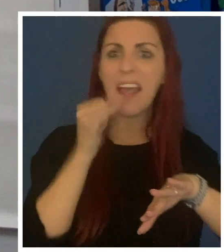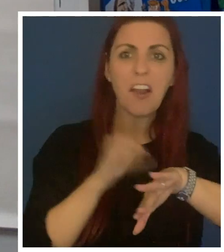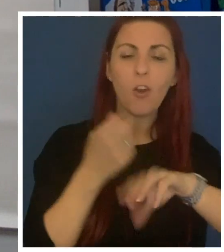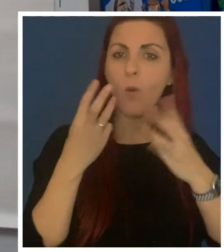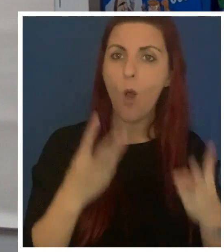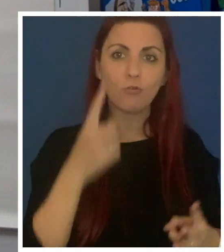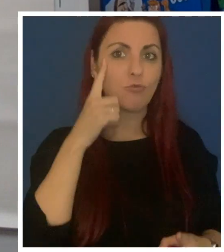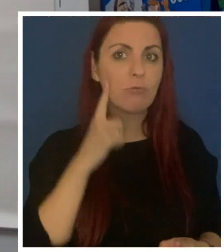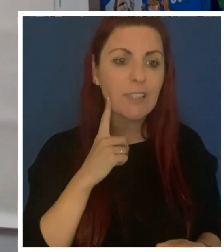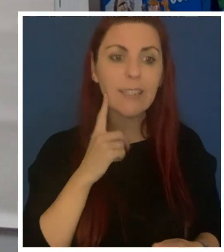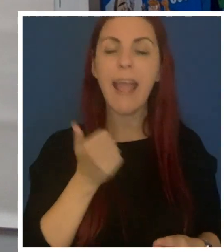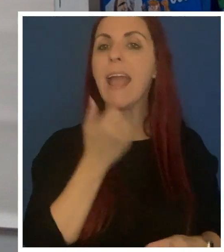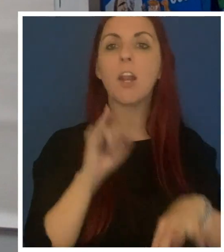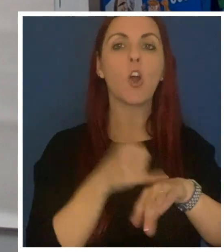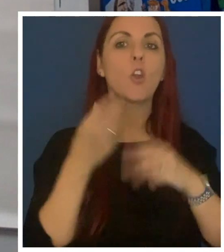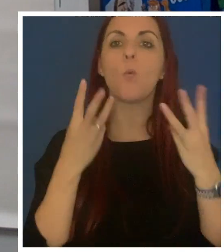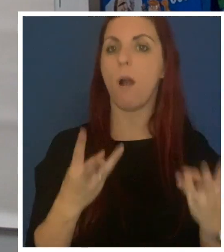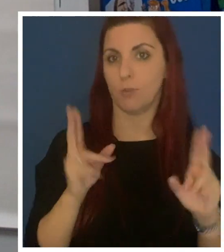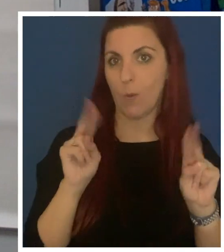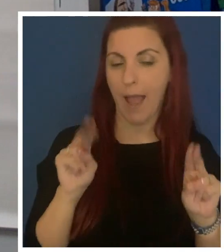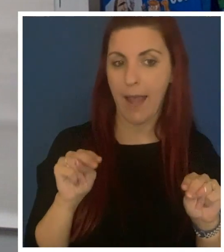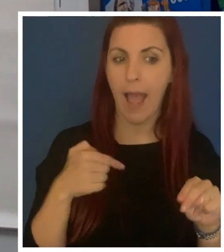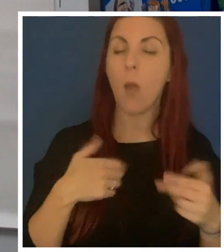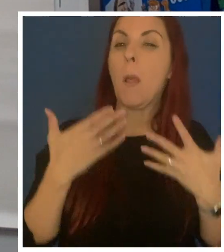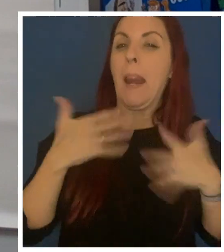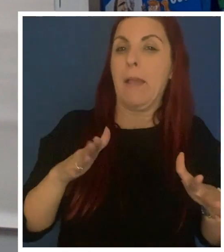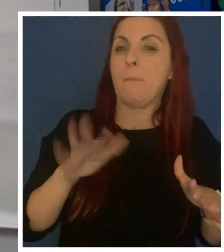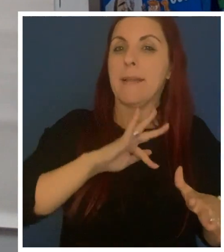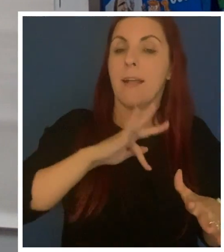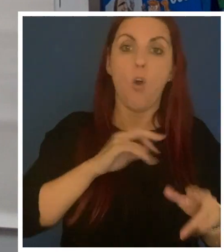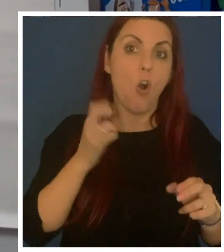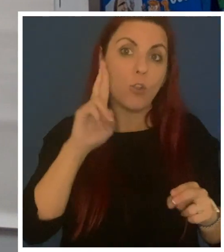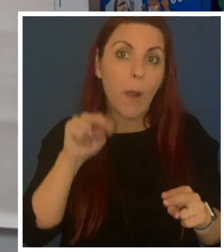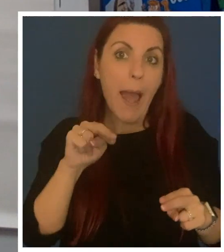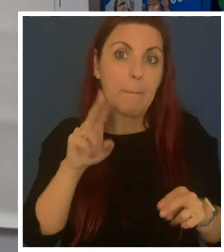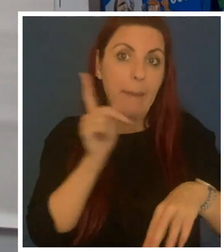mask, you can give her whatever colour mask you like, it can even be a black mask if you want to colour it in completely.